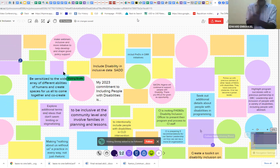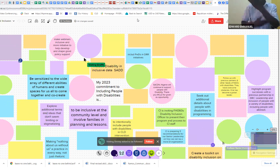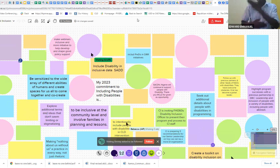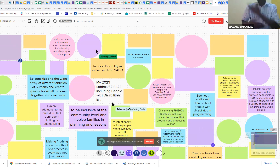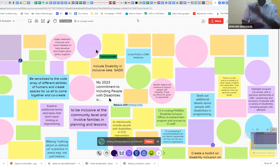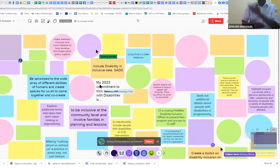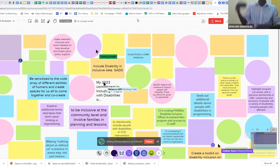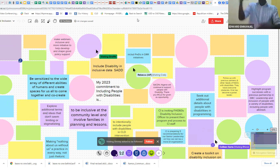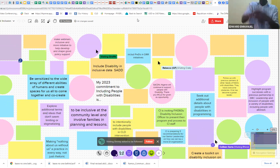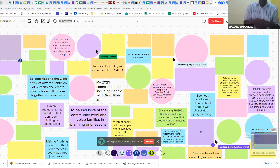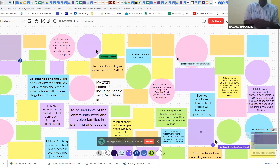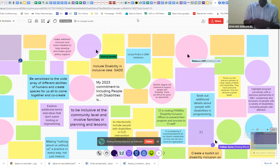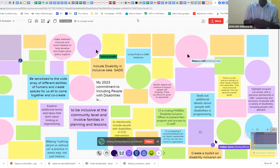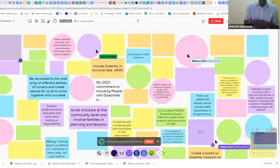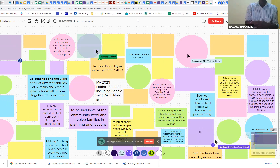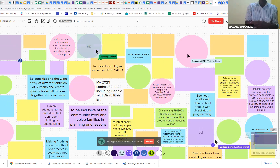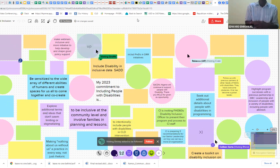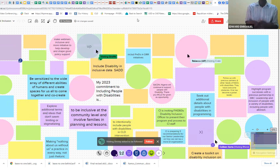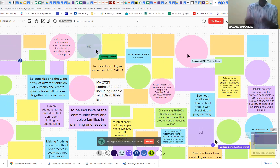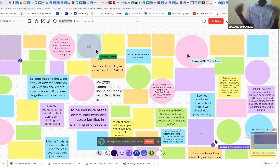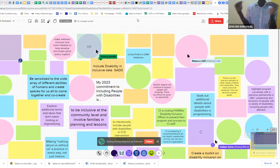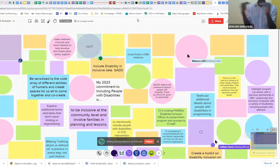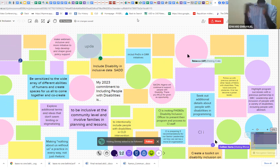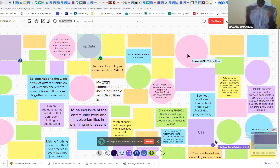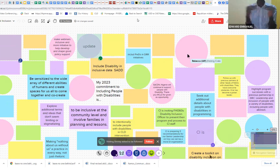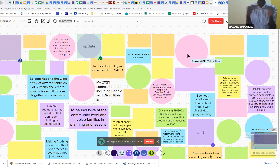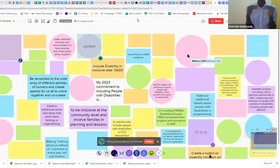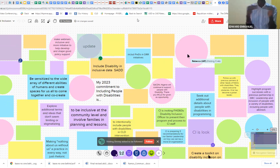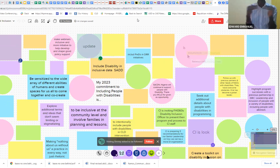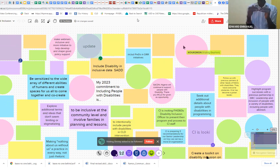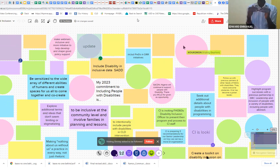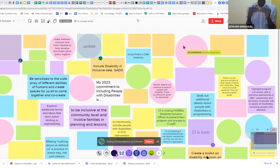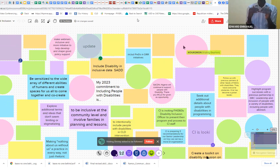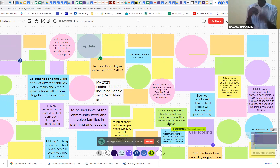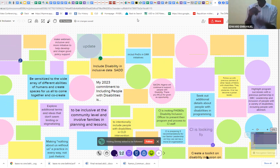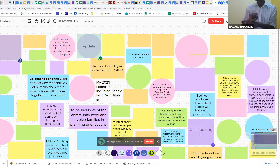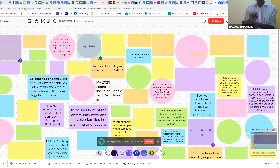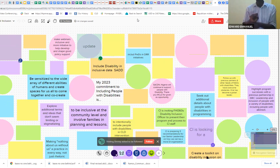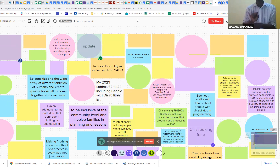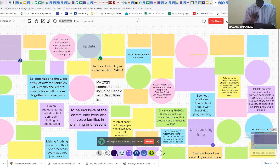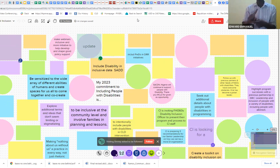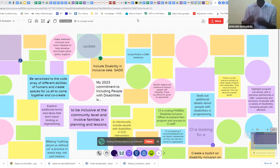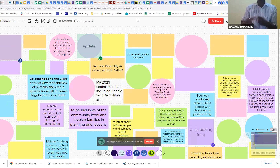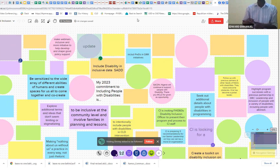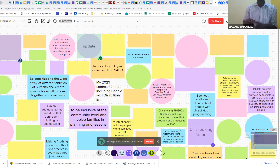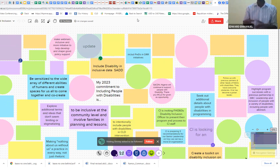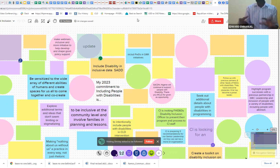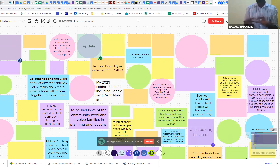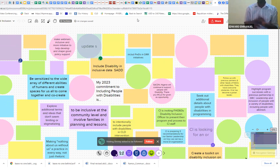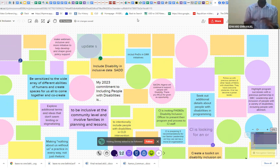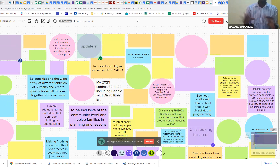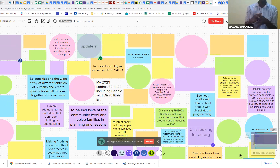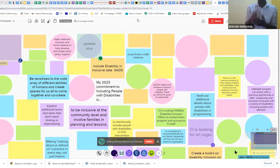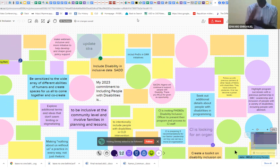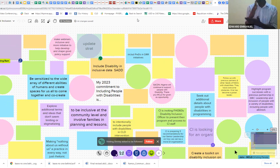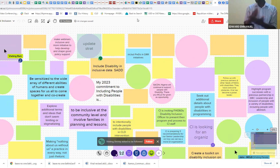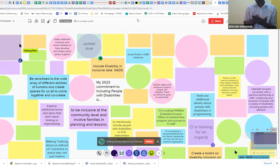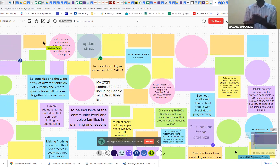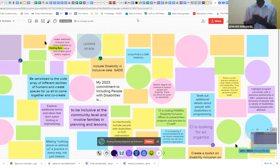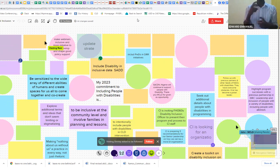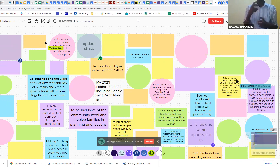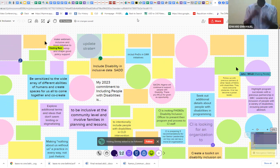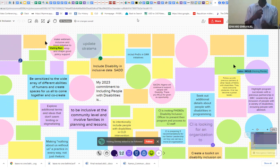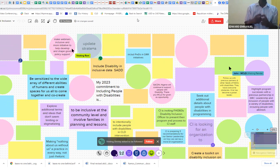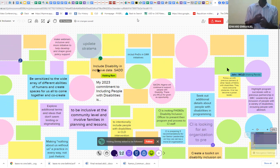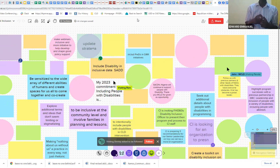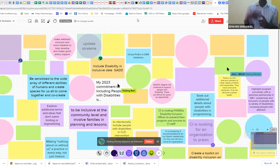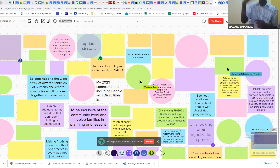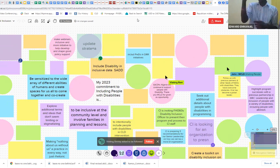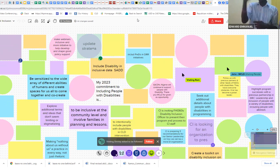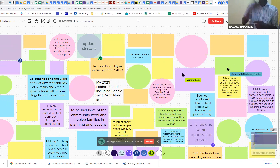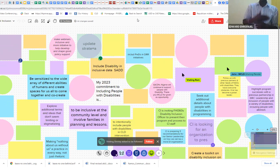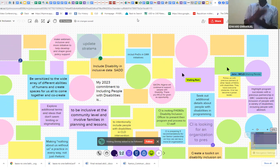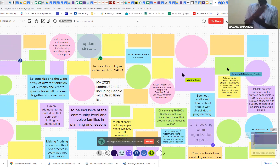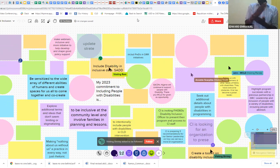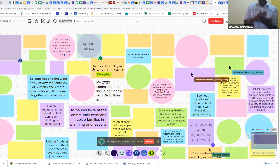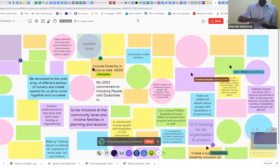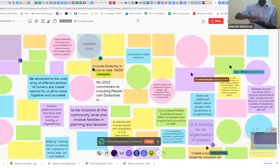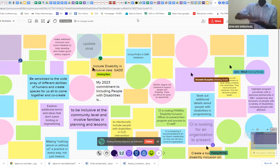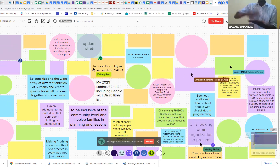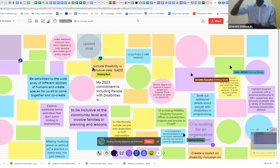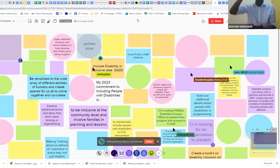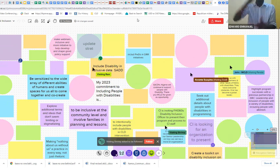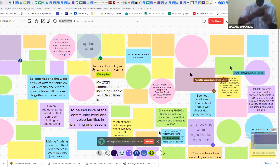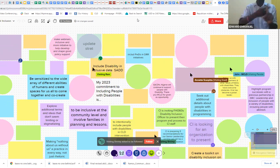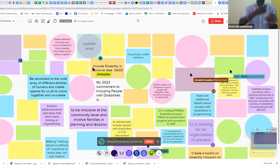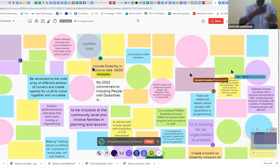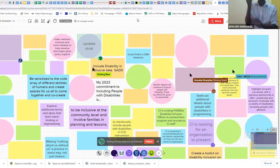Please have your note. Take a copy paste. Whatever discussion you have into the chat box when you come back and have somebody who will be willing to share some of the ideas with us in the main room when you are back.